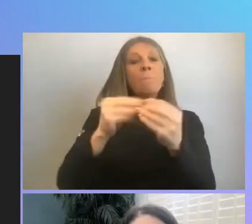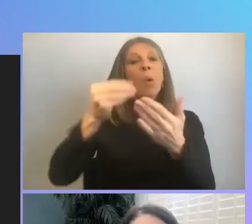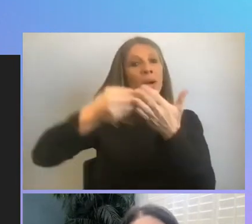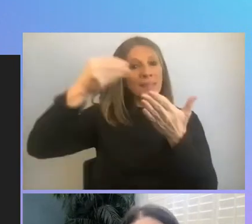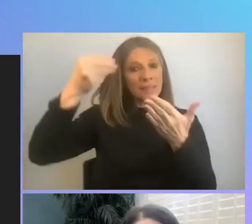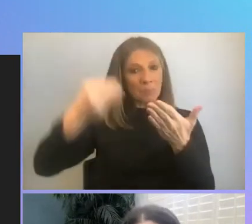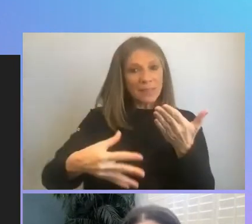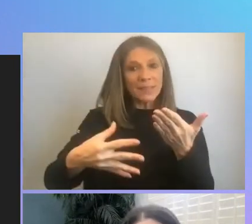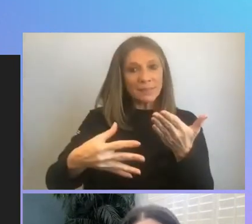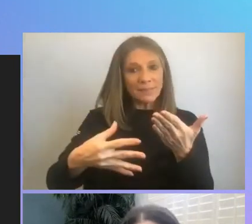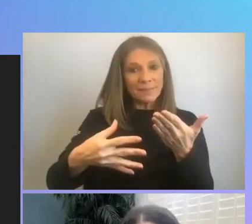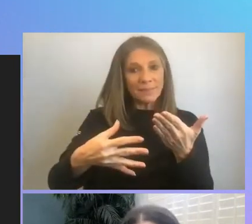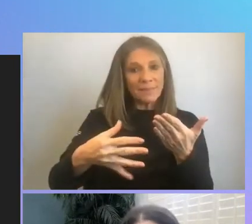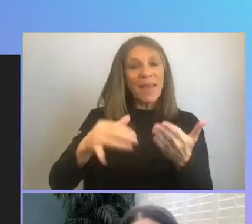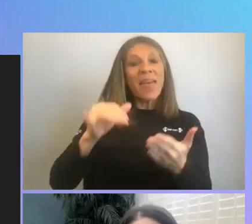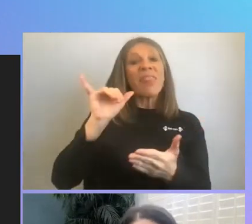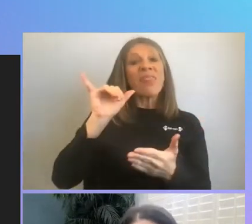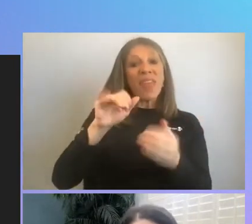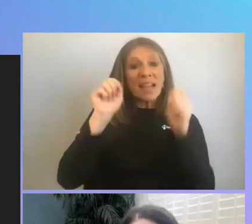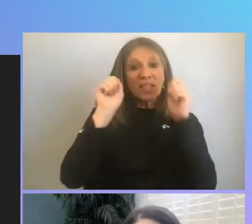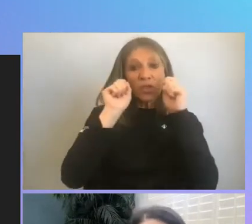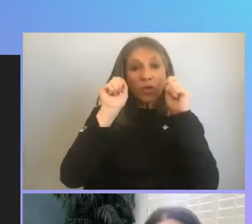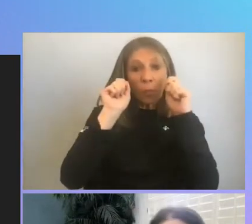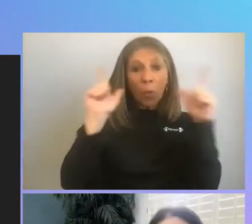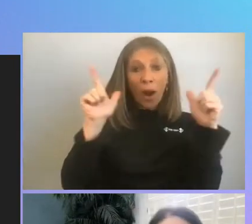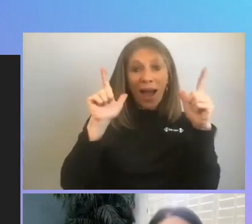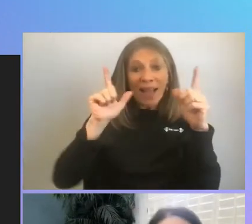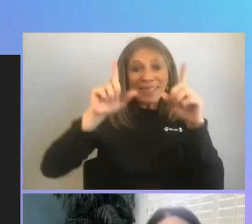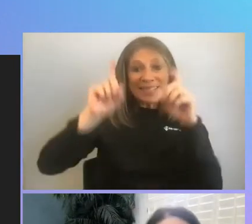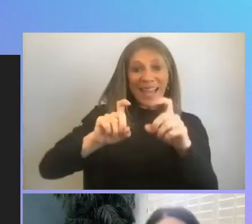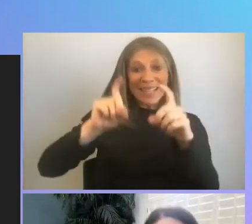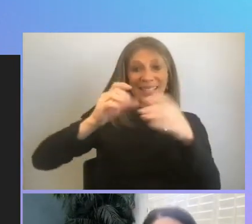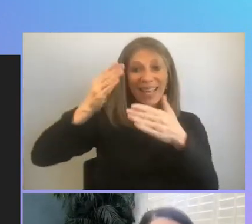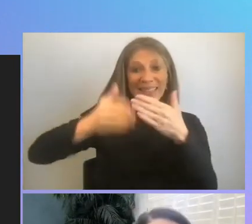surprise testing at the end just jams up the system. You didn't